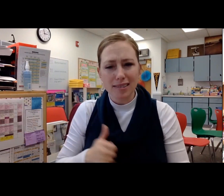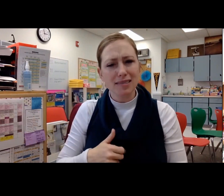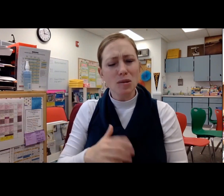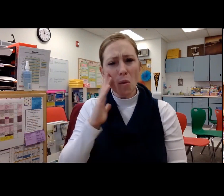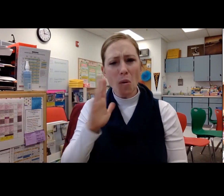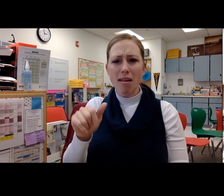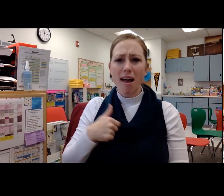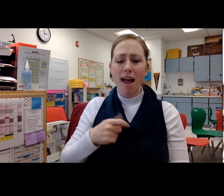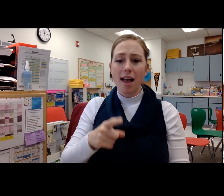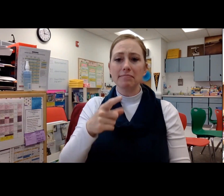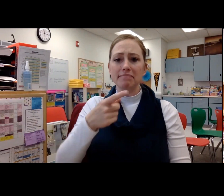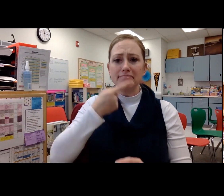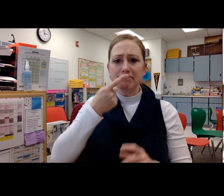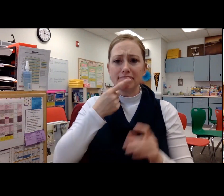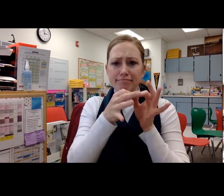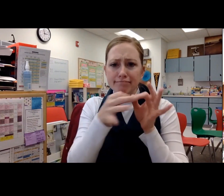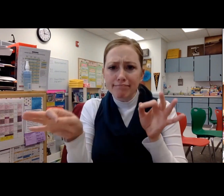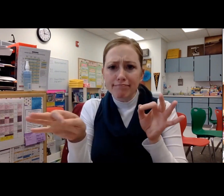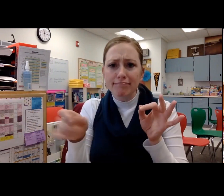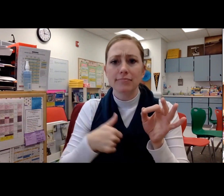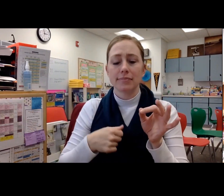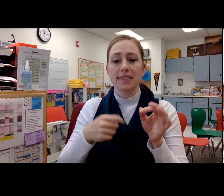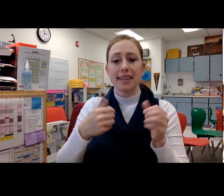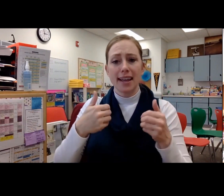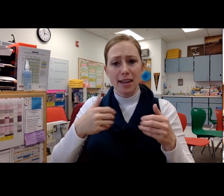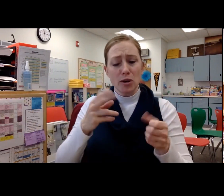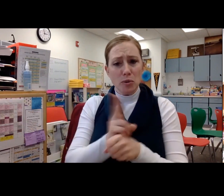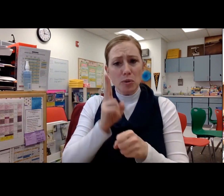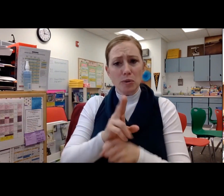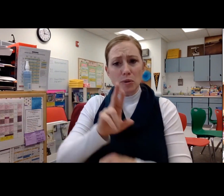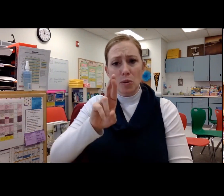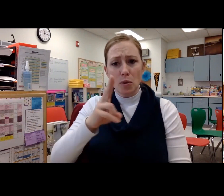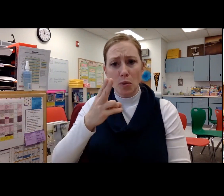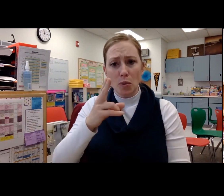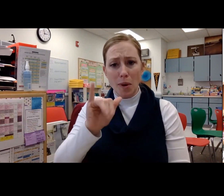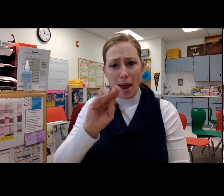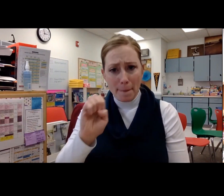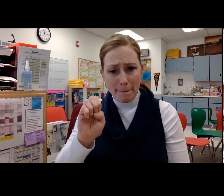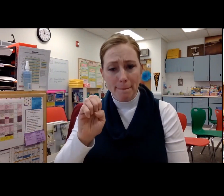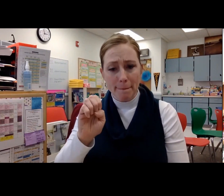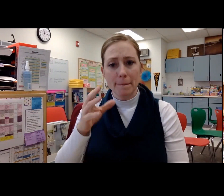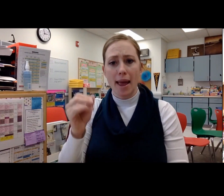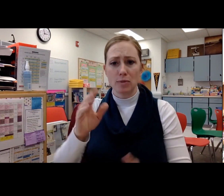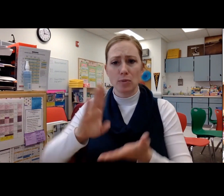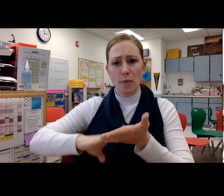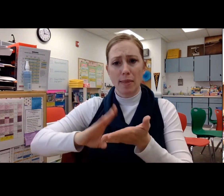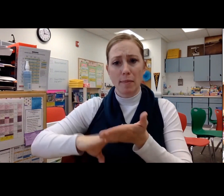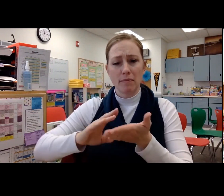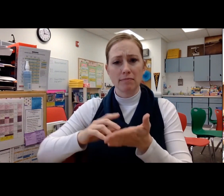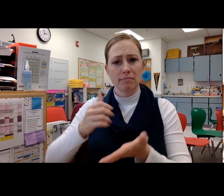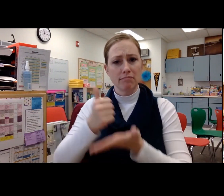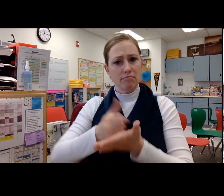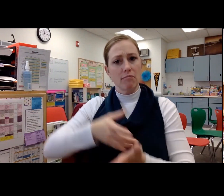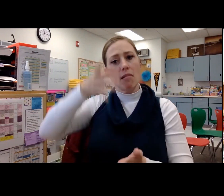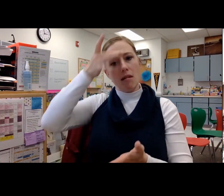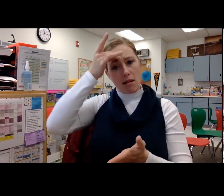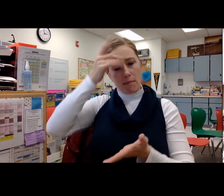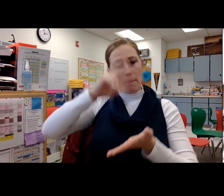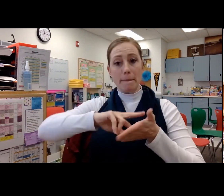And see in history class, when there might be a sentence. You can use rhyme and rhythm in order